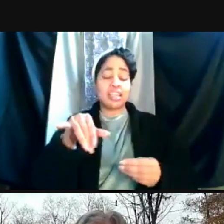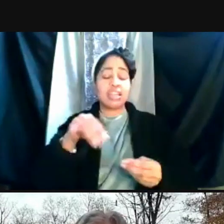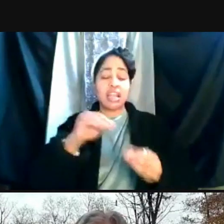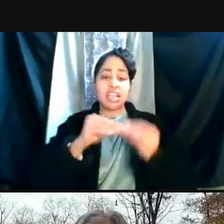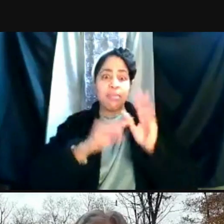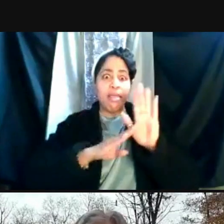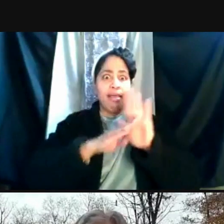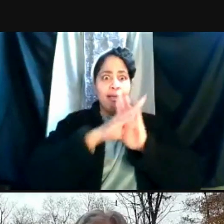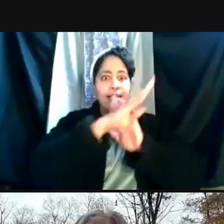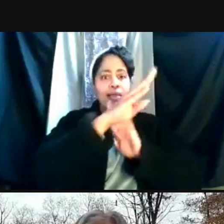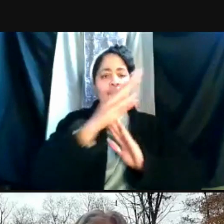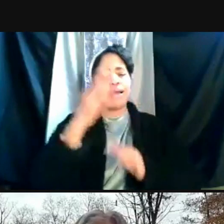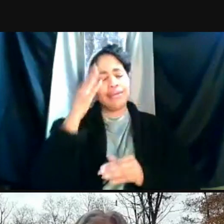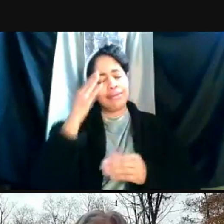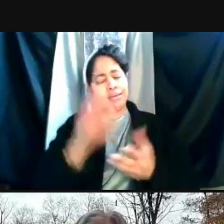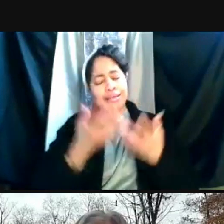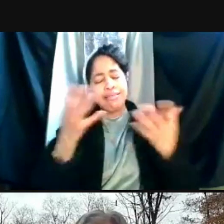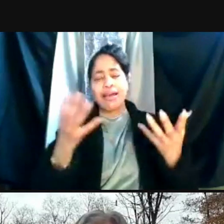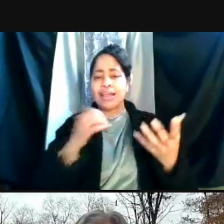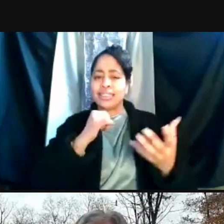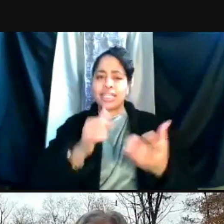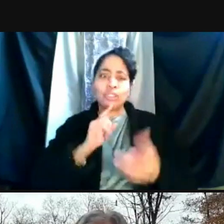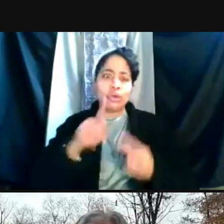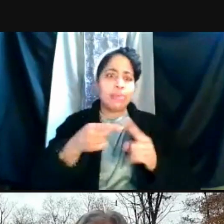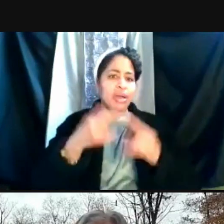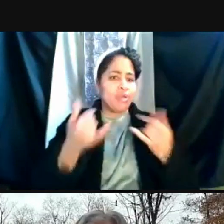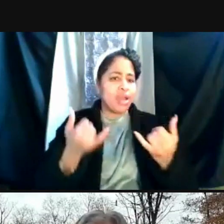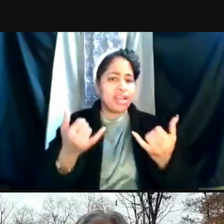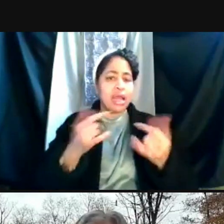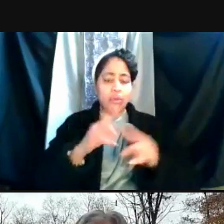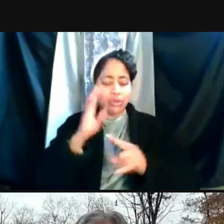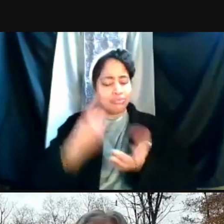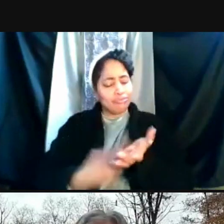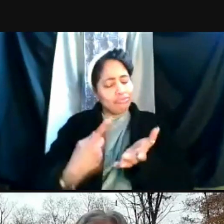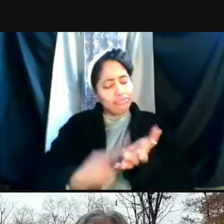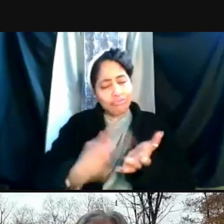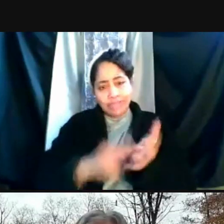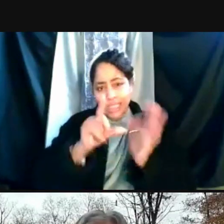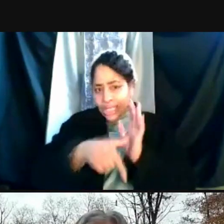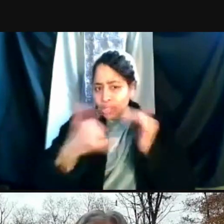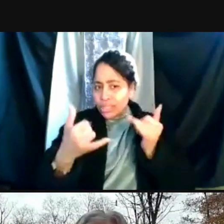and I know we're gonna talk about that later today, and then also in coming weeks.